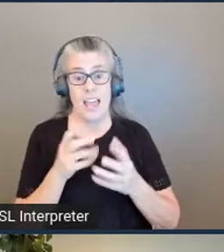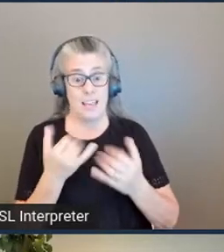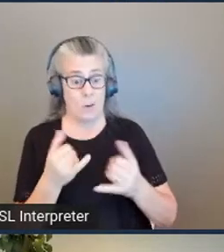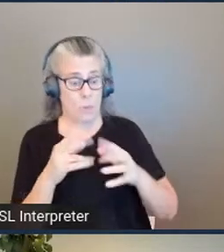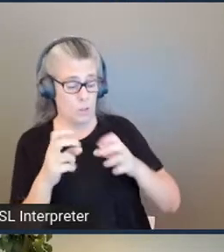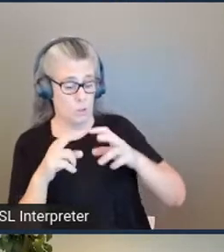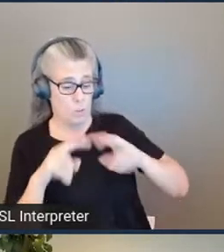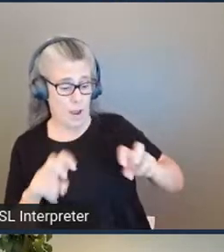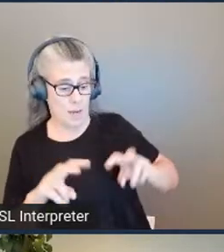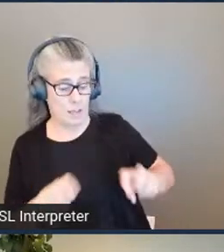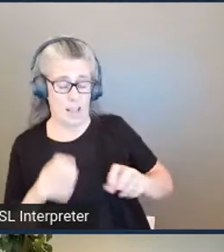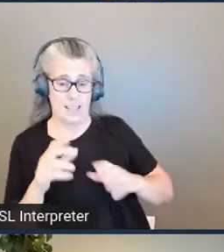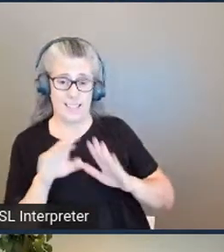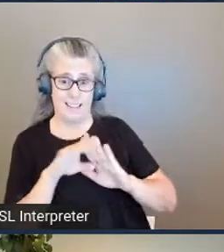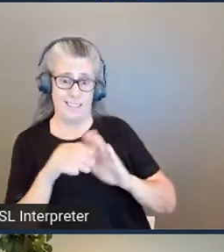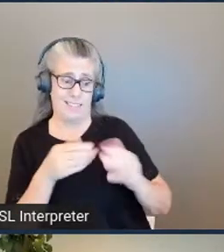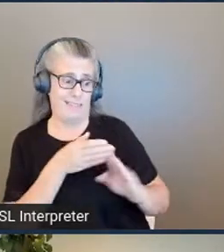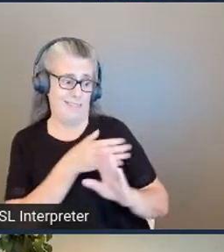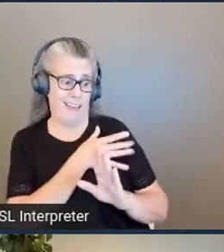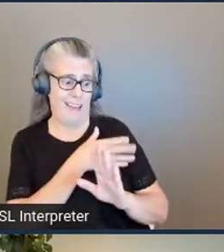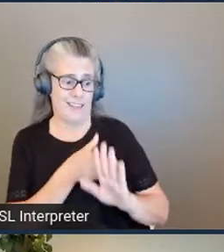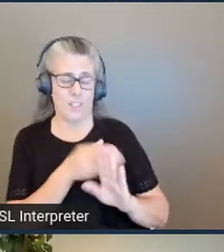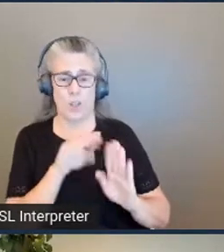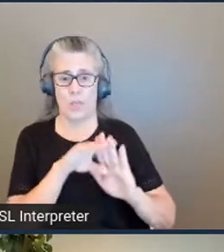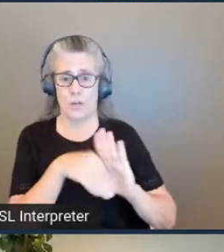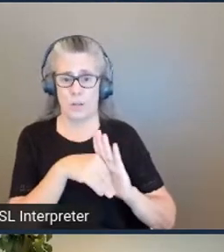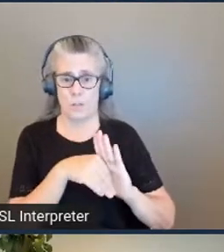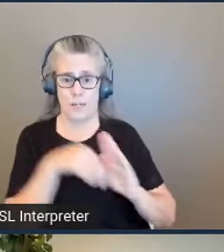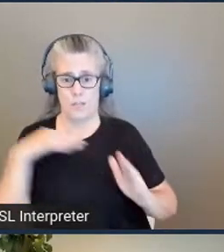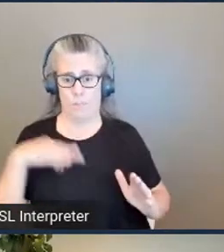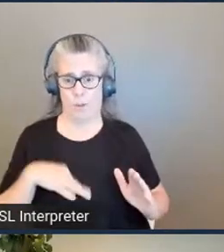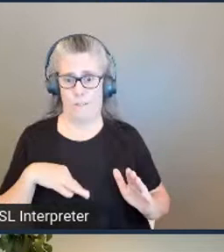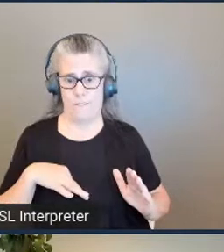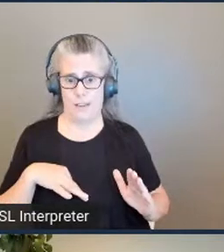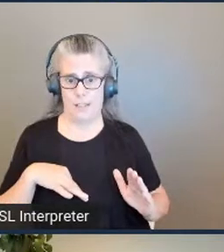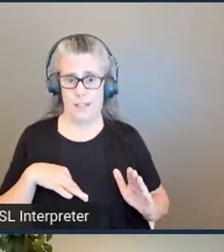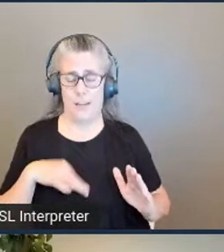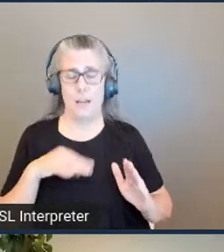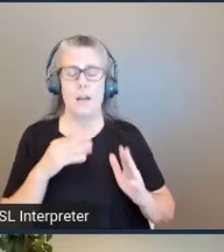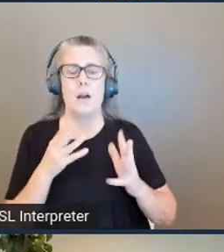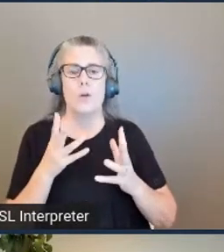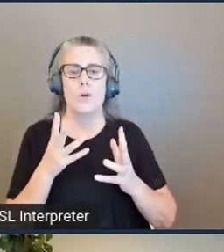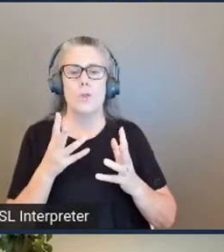And basically it gives you an estimate of like, hey, this is your expected wait time, right?